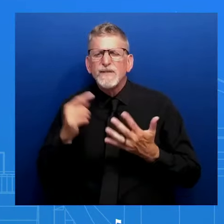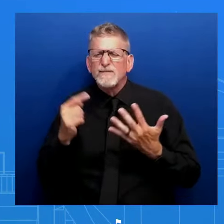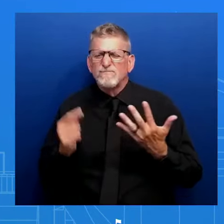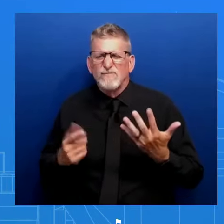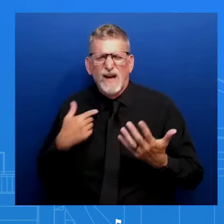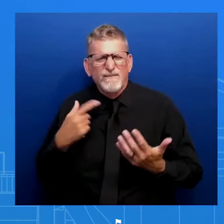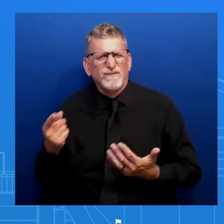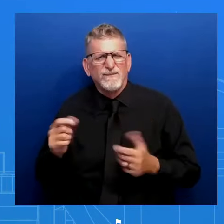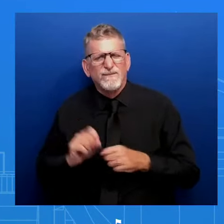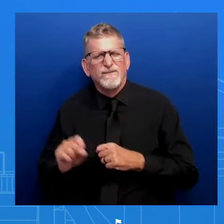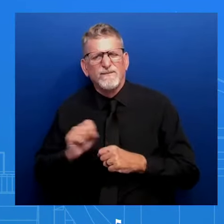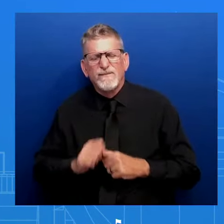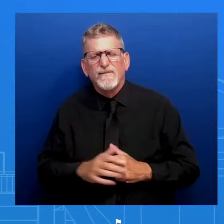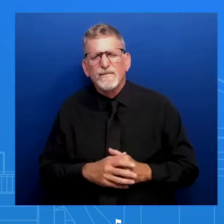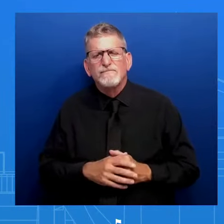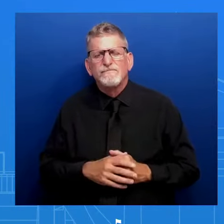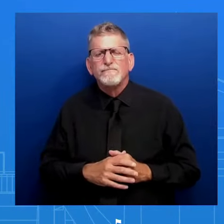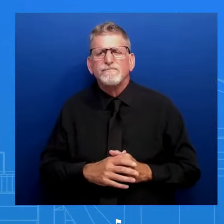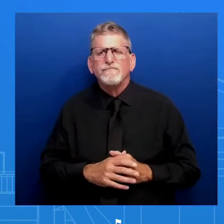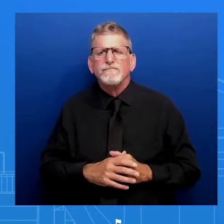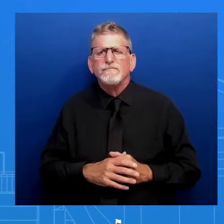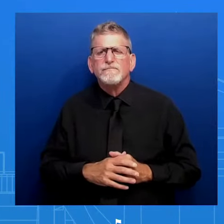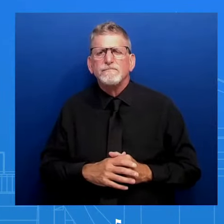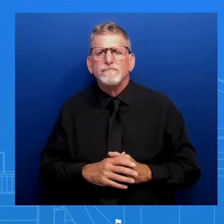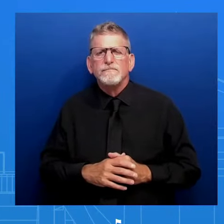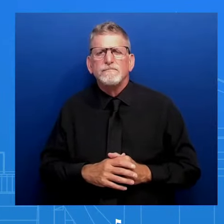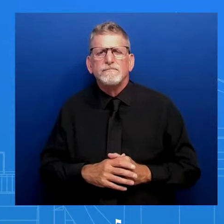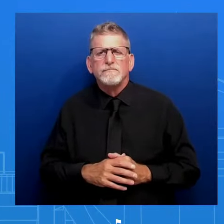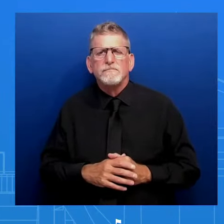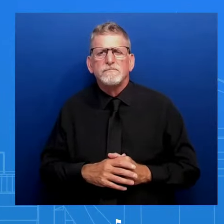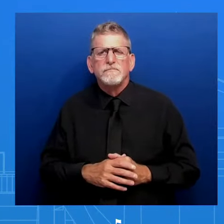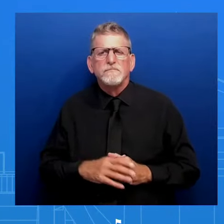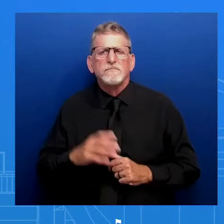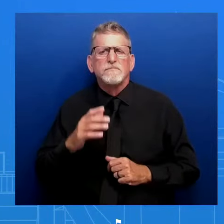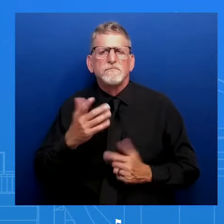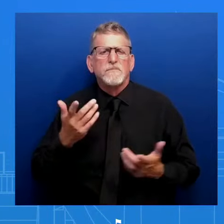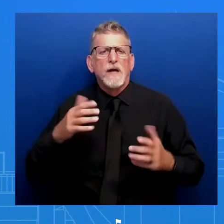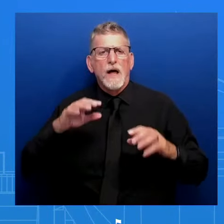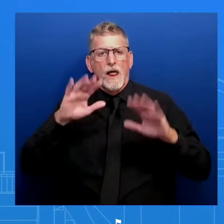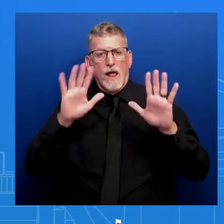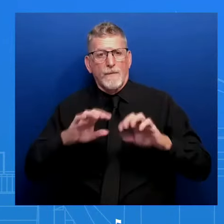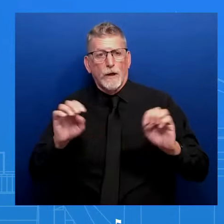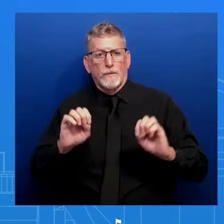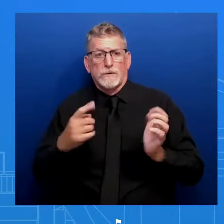I just don't have anything to share on climate emergency. The Press: Is that still on the table? Ms. Jean-Pierre: I just don't have any additional actions to preview at this time.